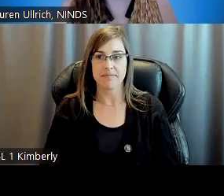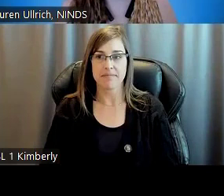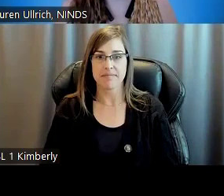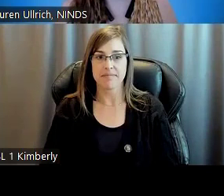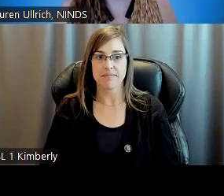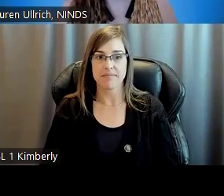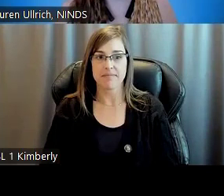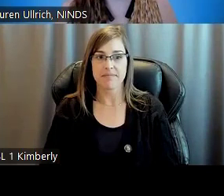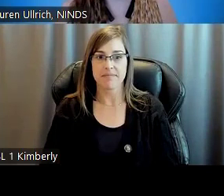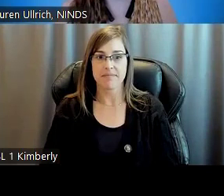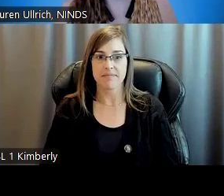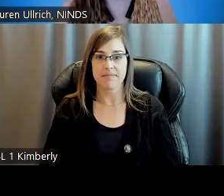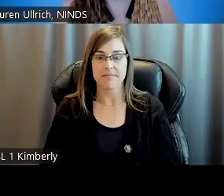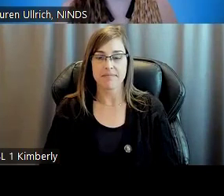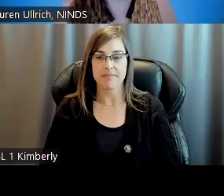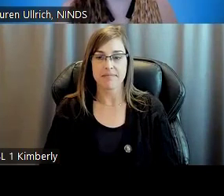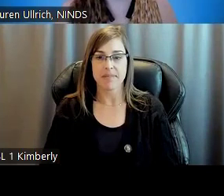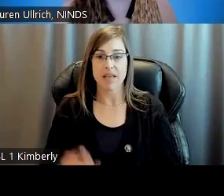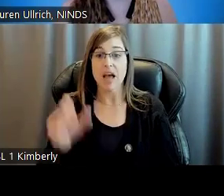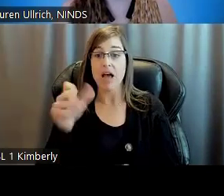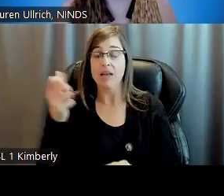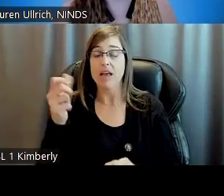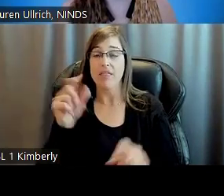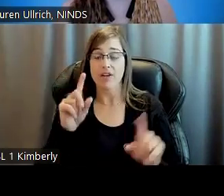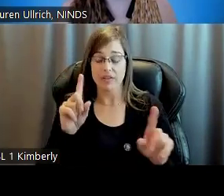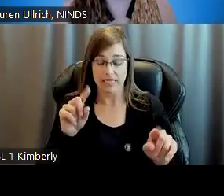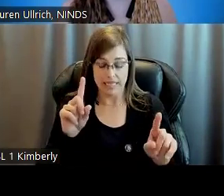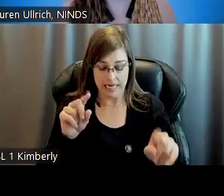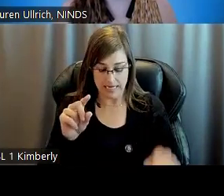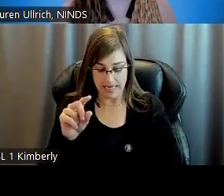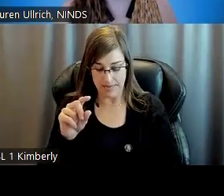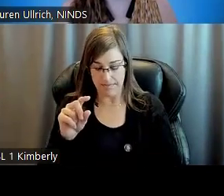Teraya Donaldson, PhD: An anonymous attendee wants to know about .. .